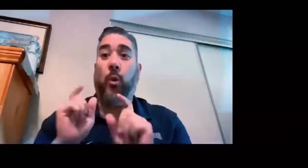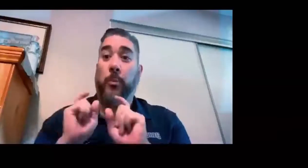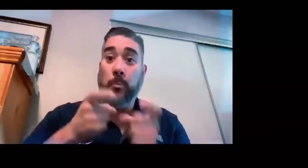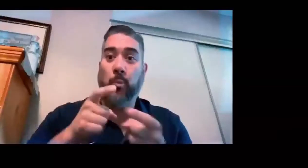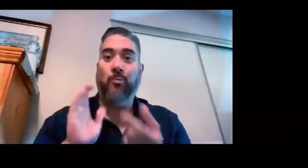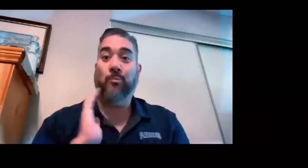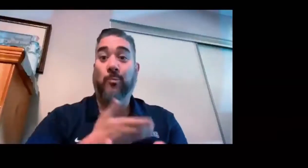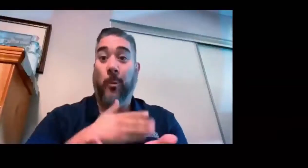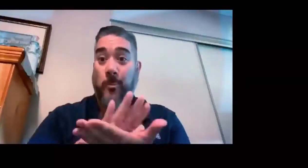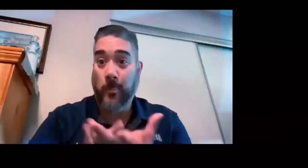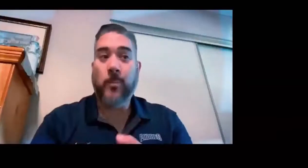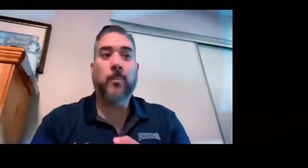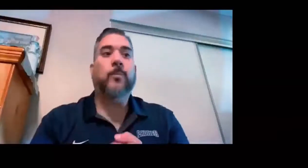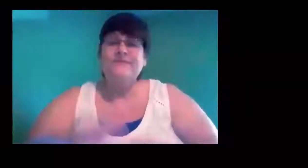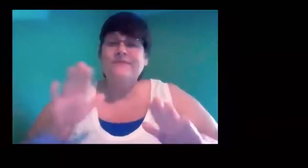Thank you for your contribution to our school!